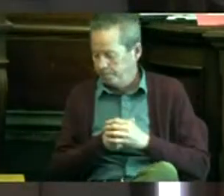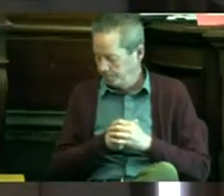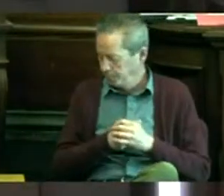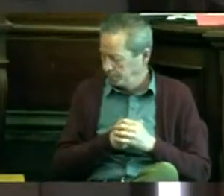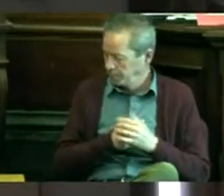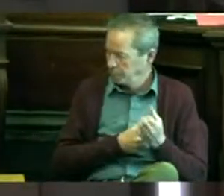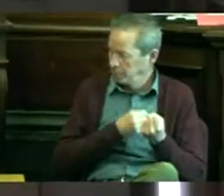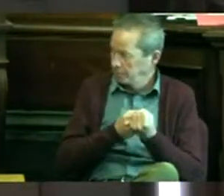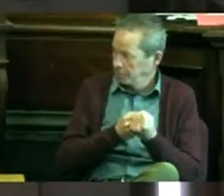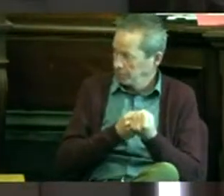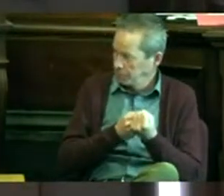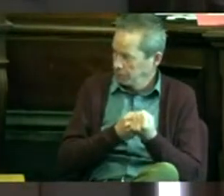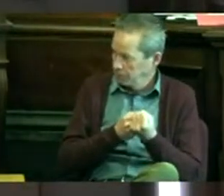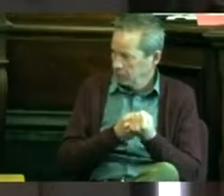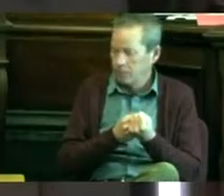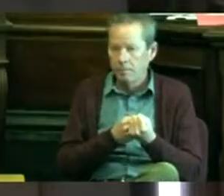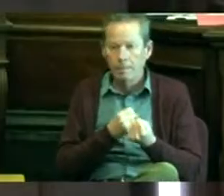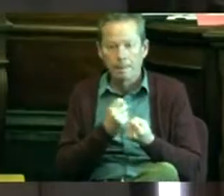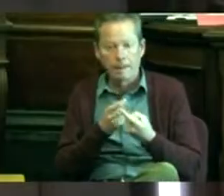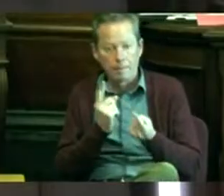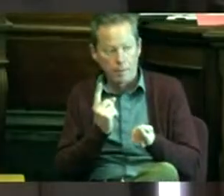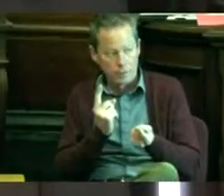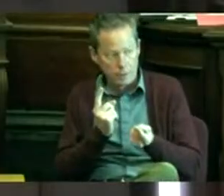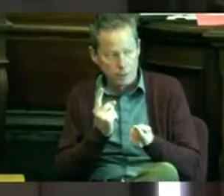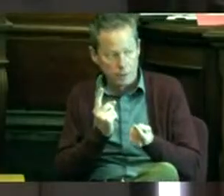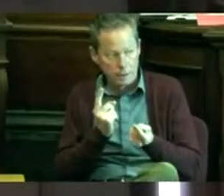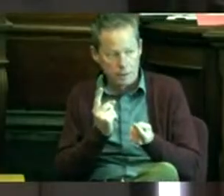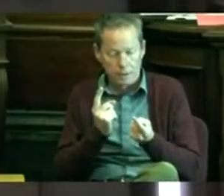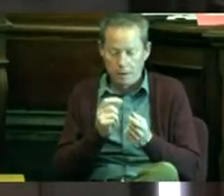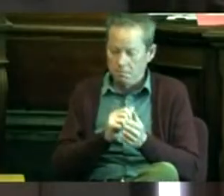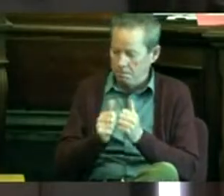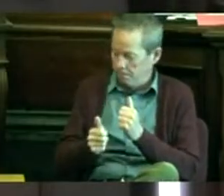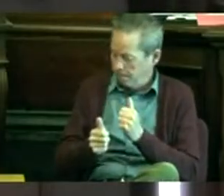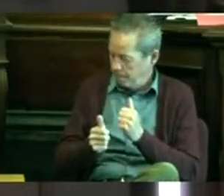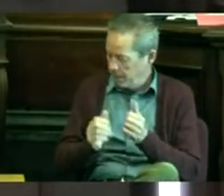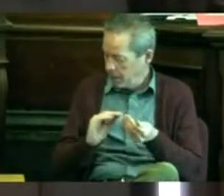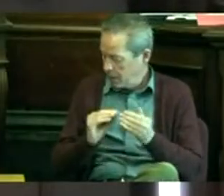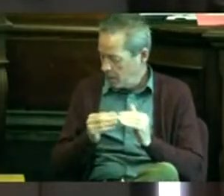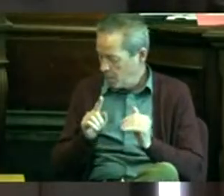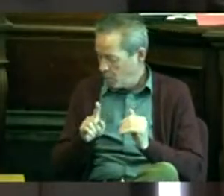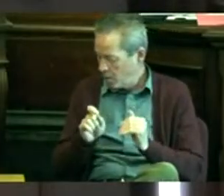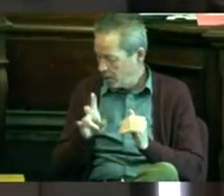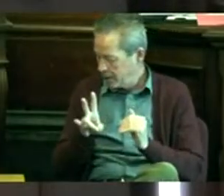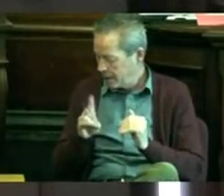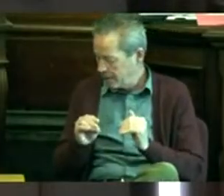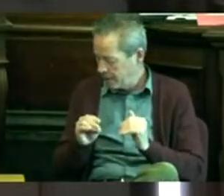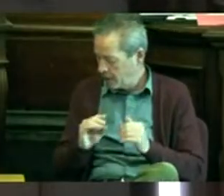or concerns on 169. Move it. It's been moved and seconded.